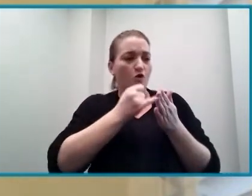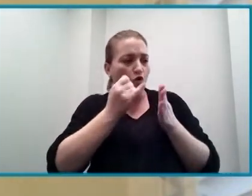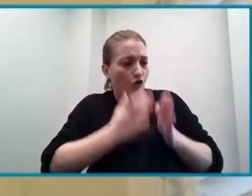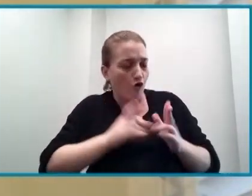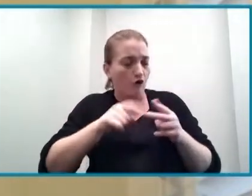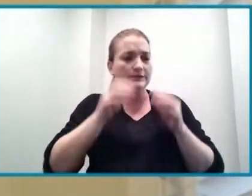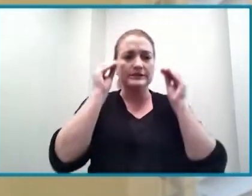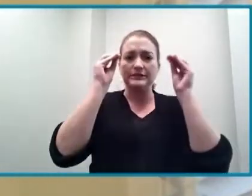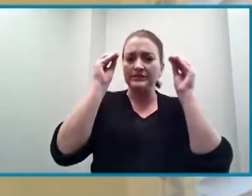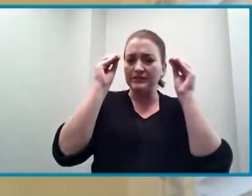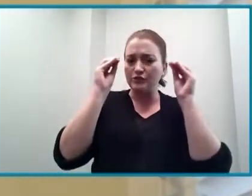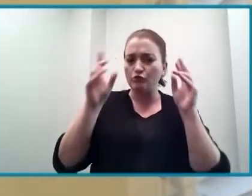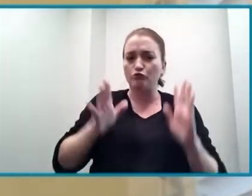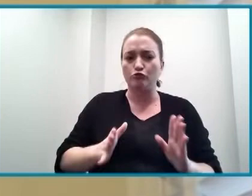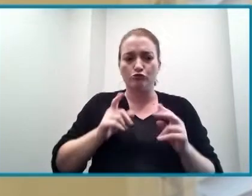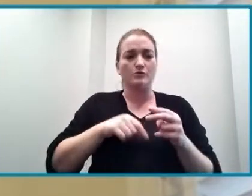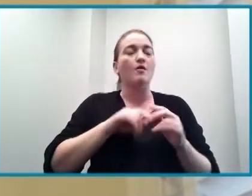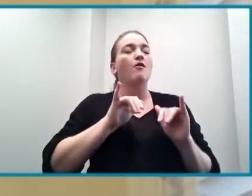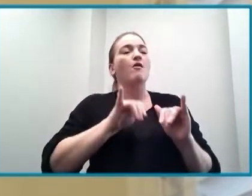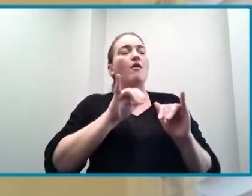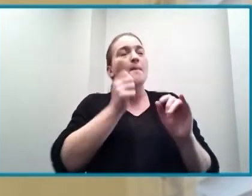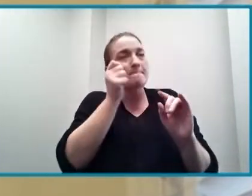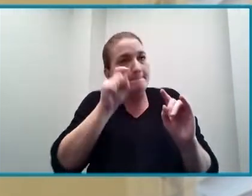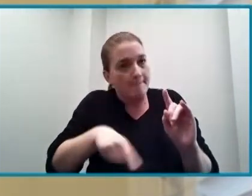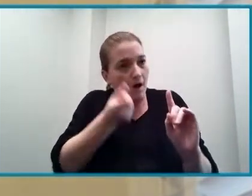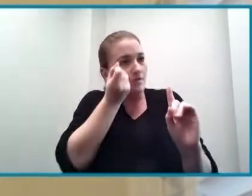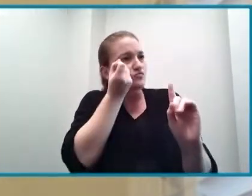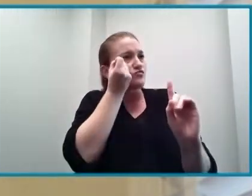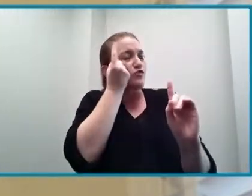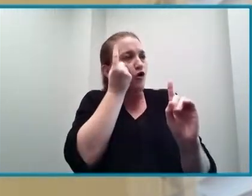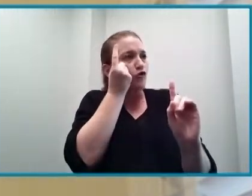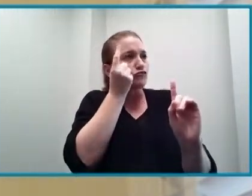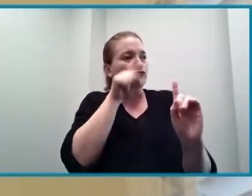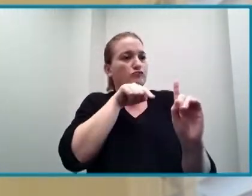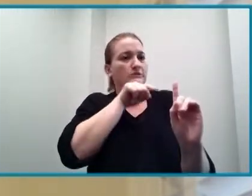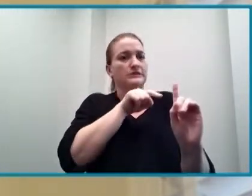really serve the target population, and to interface with military entities,